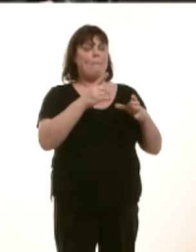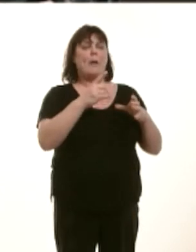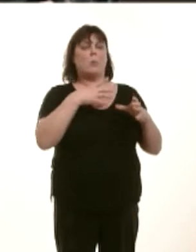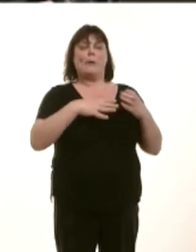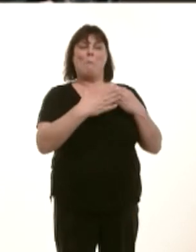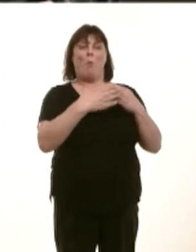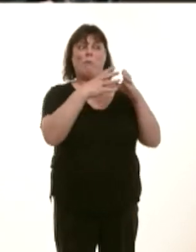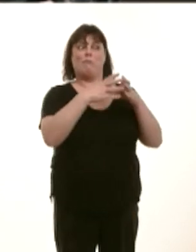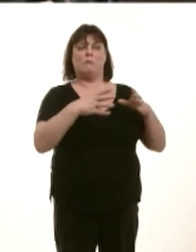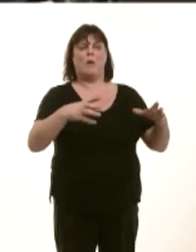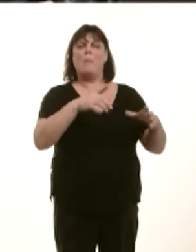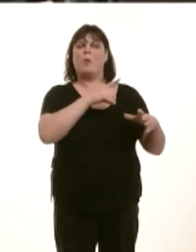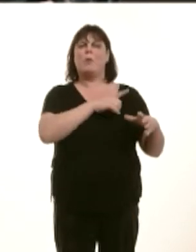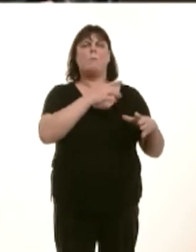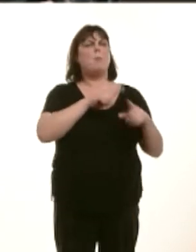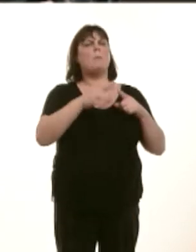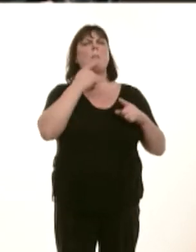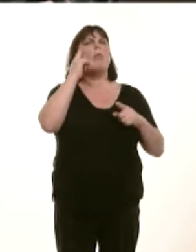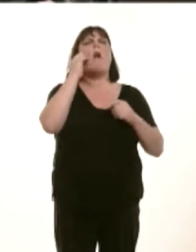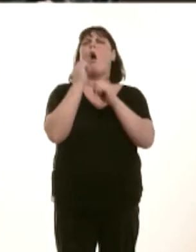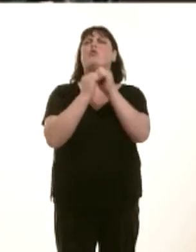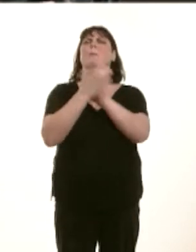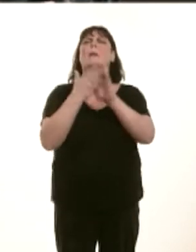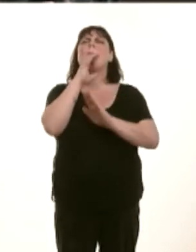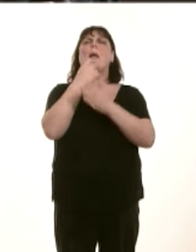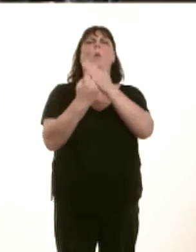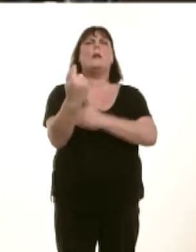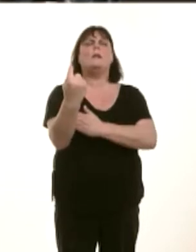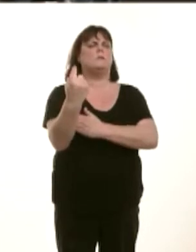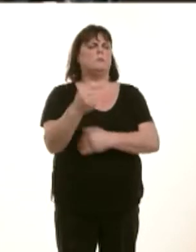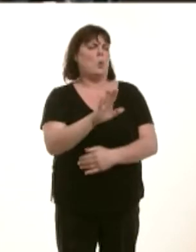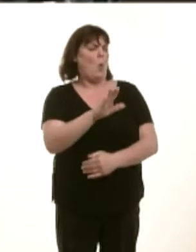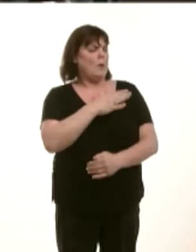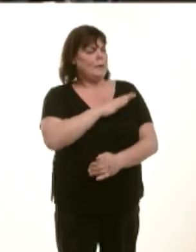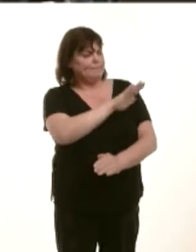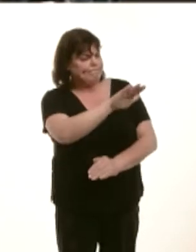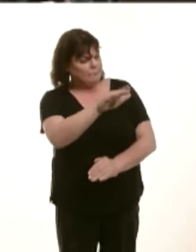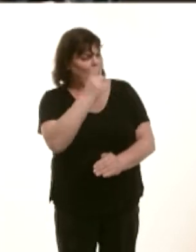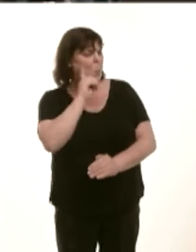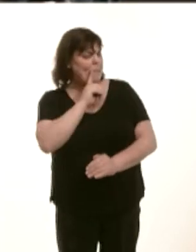of a subject like engineering. But the direction is right; things are moving in the direction